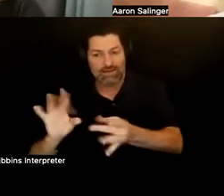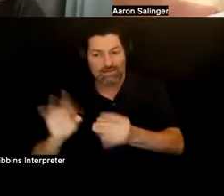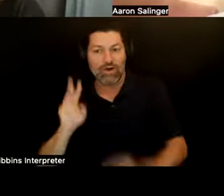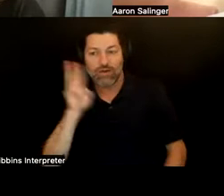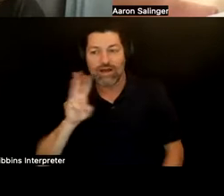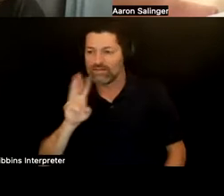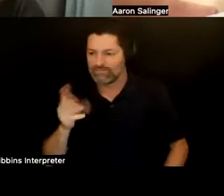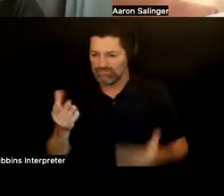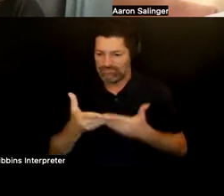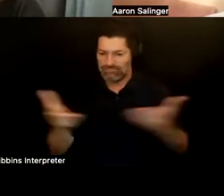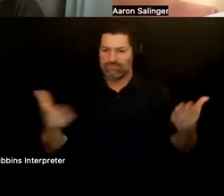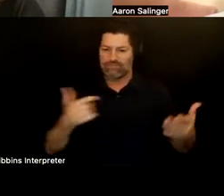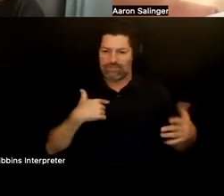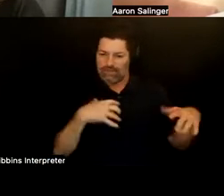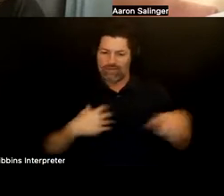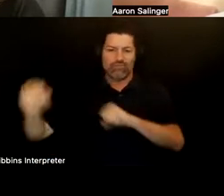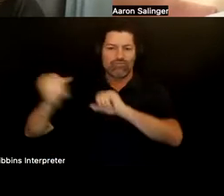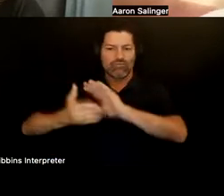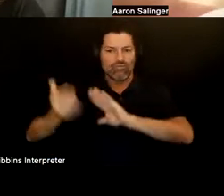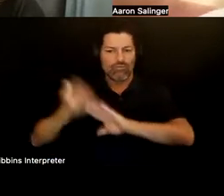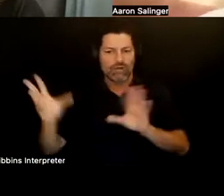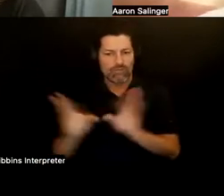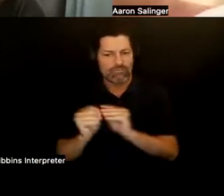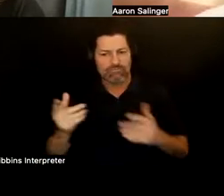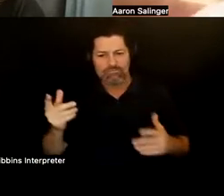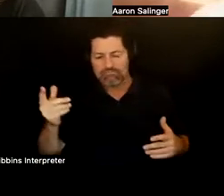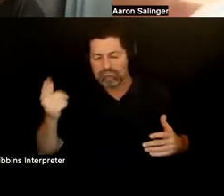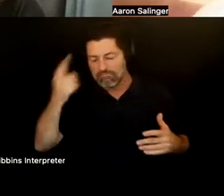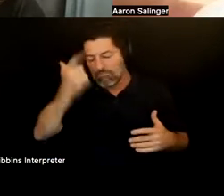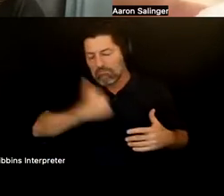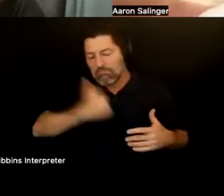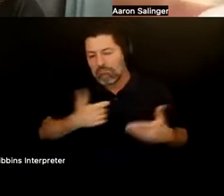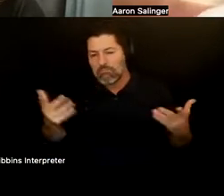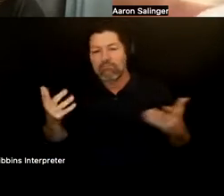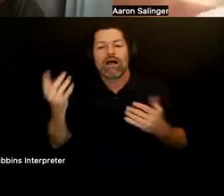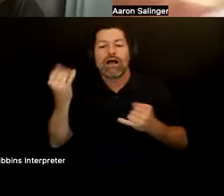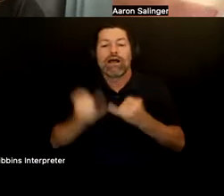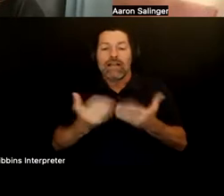can so The last thing I wanted to tell you is that there's also another wine a cup of